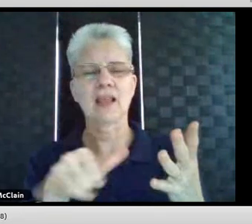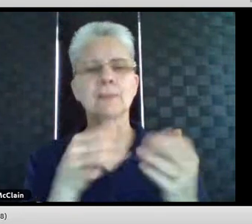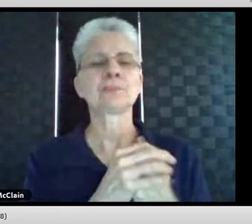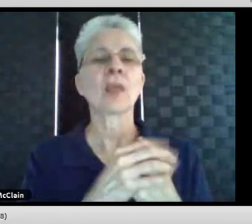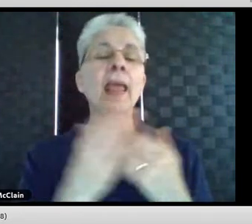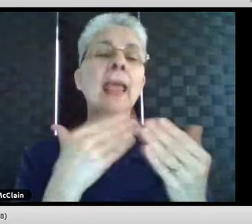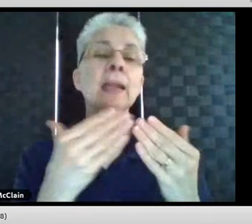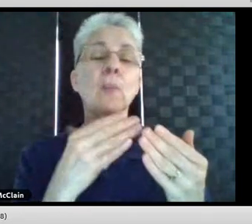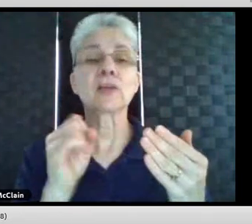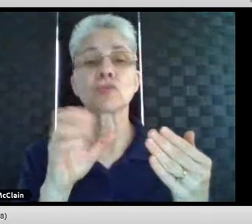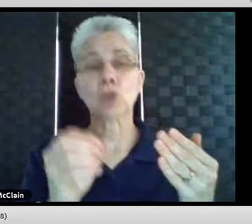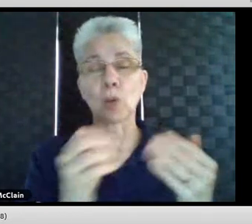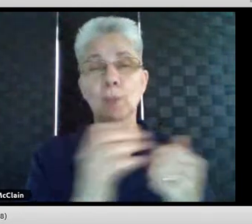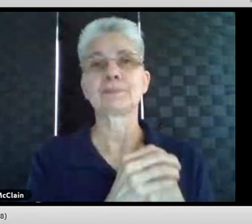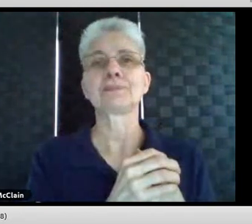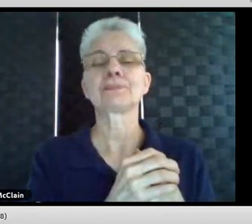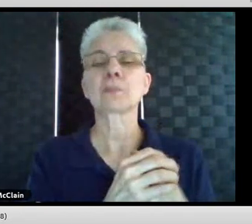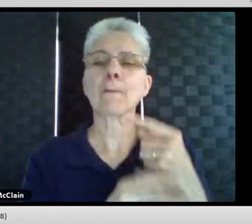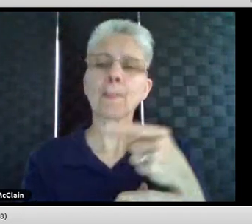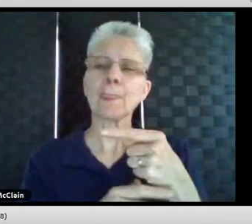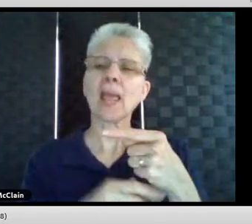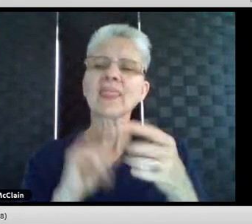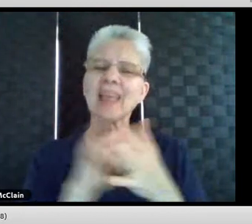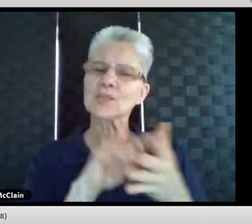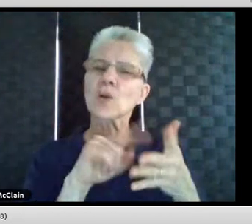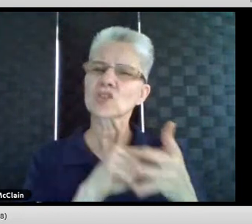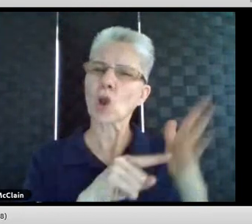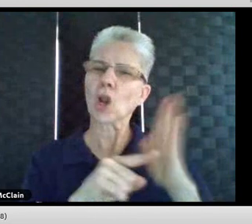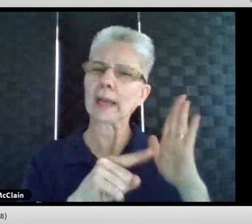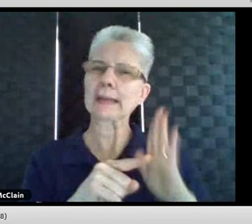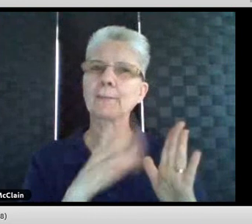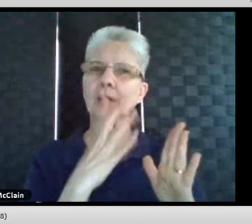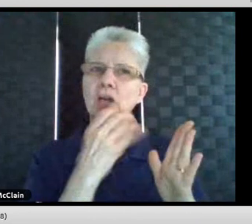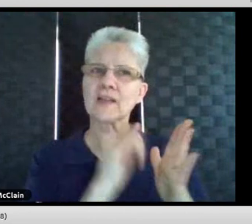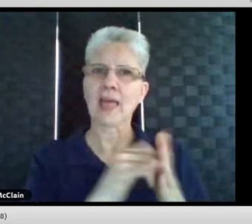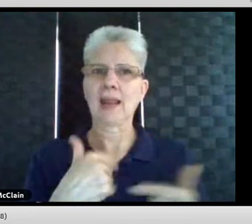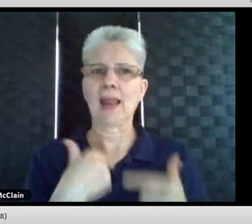So anyways, that's kind of where it started, you know, kind of that live help,